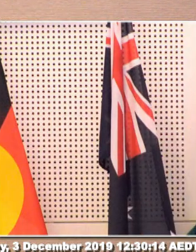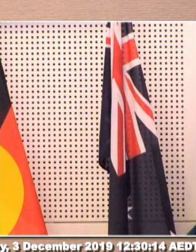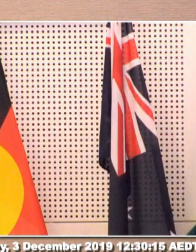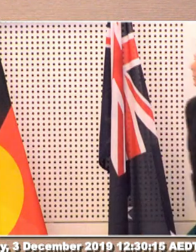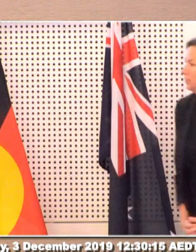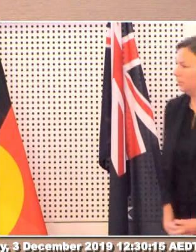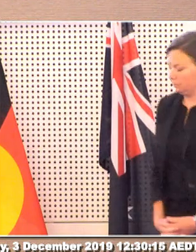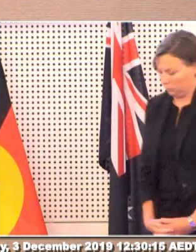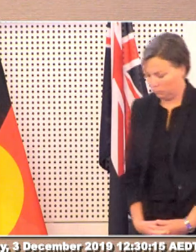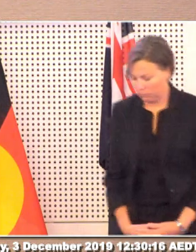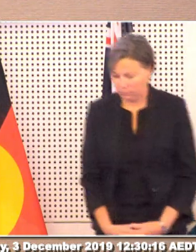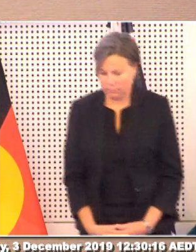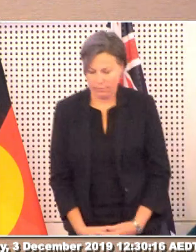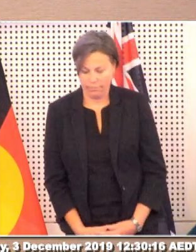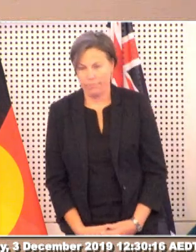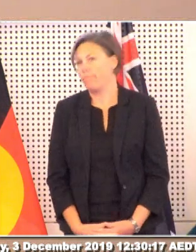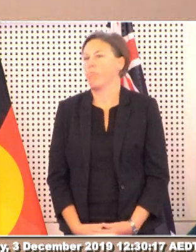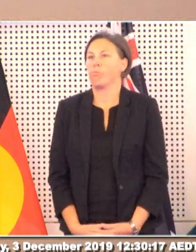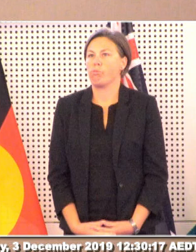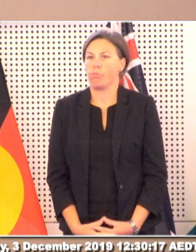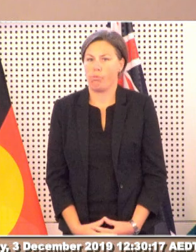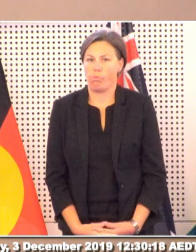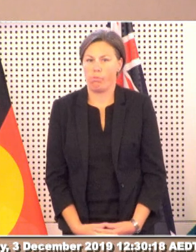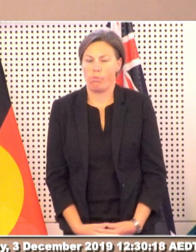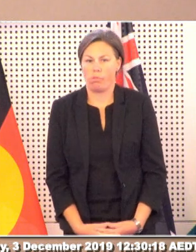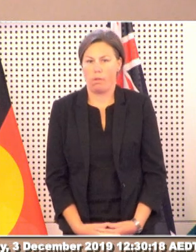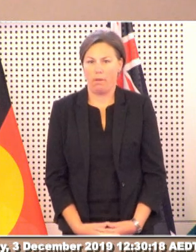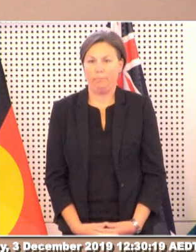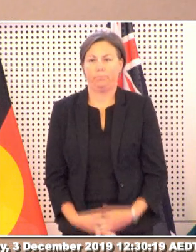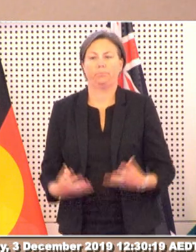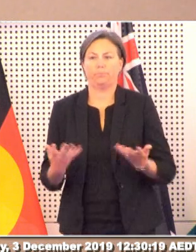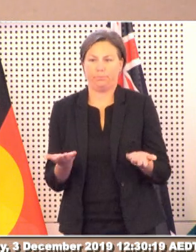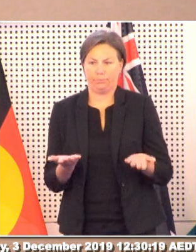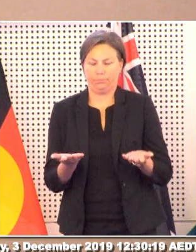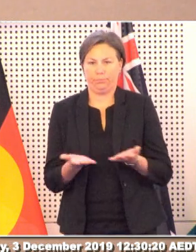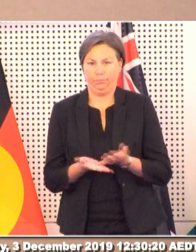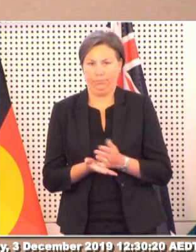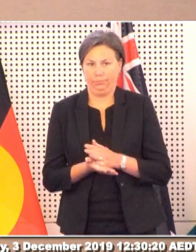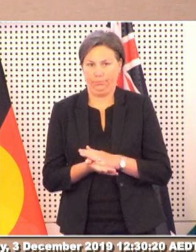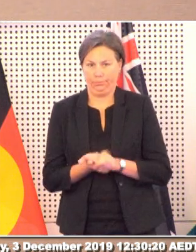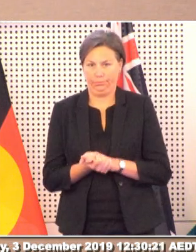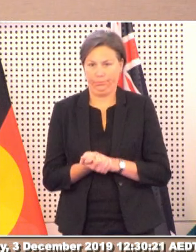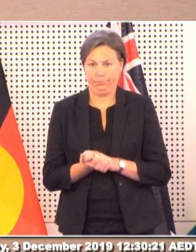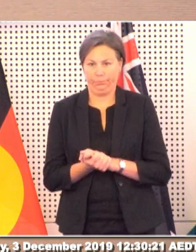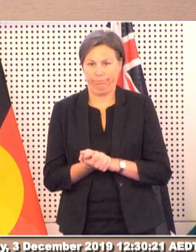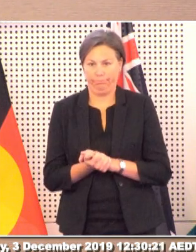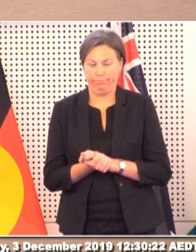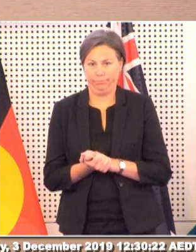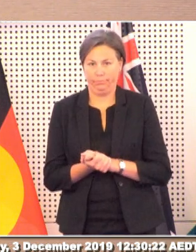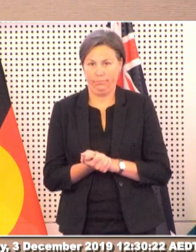And then I think there’s also something that I would like to just recognise, that